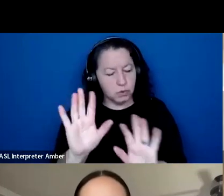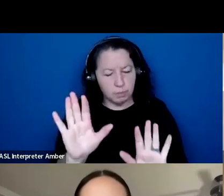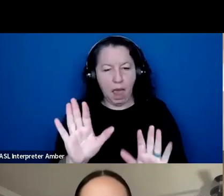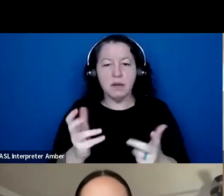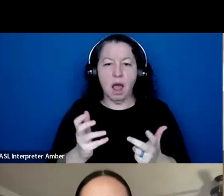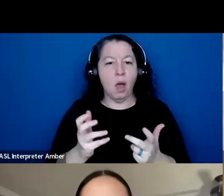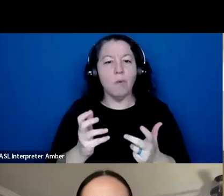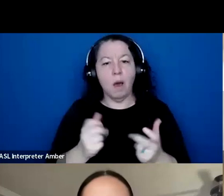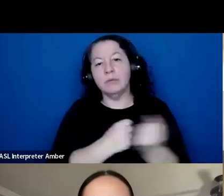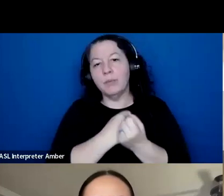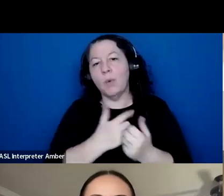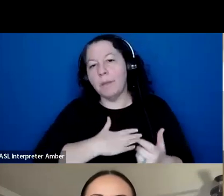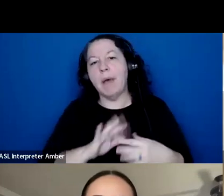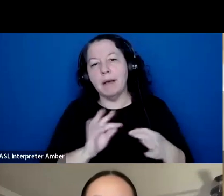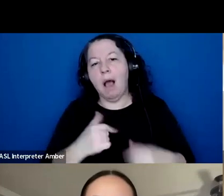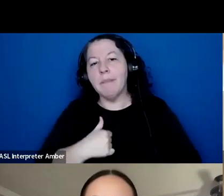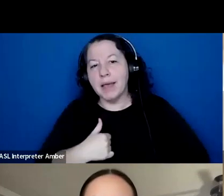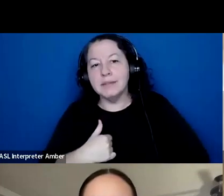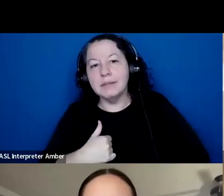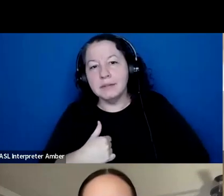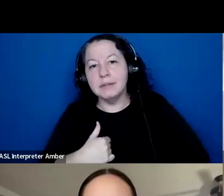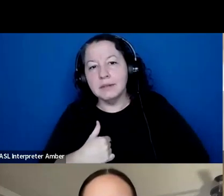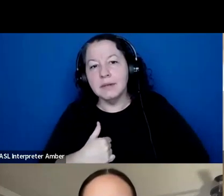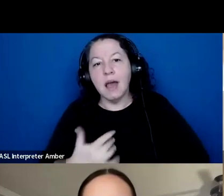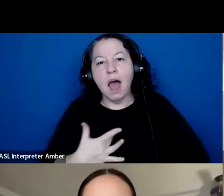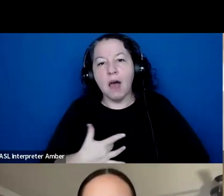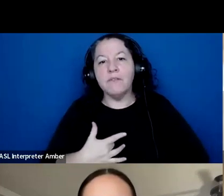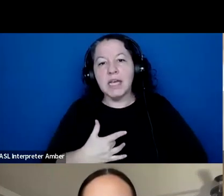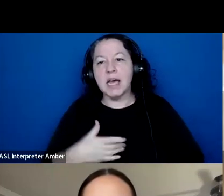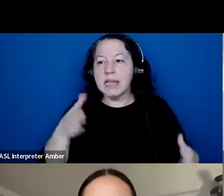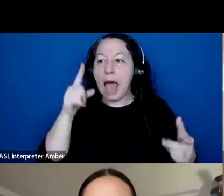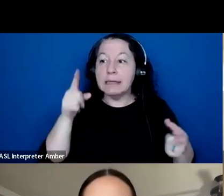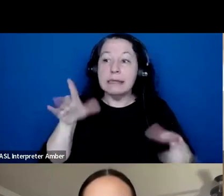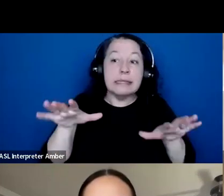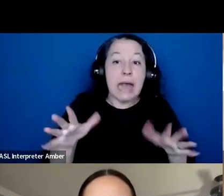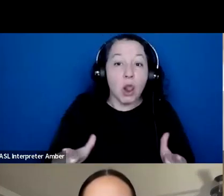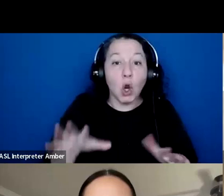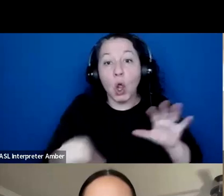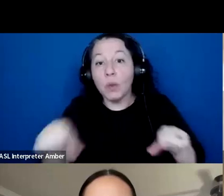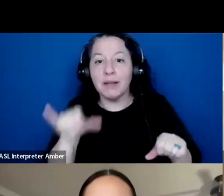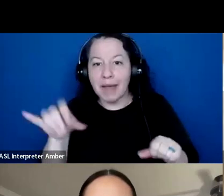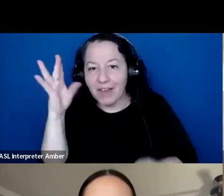on what I said, because I think that settler colonialism is the violence and that's the original violence.